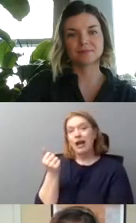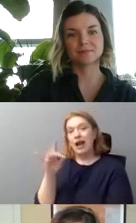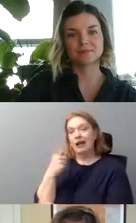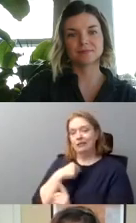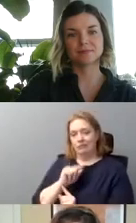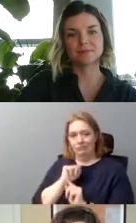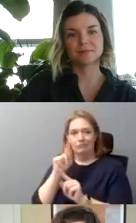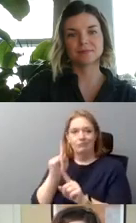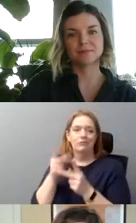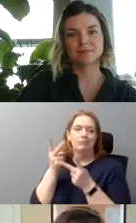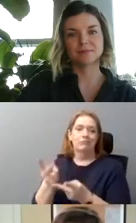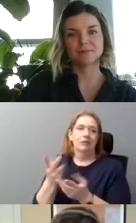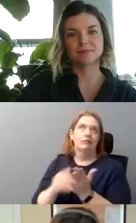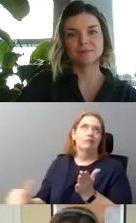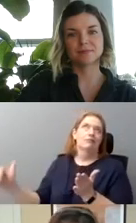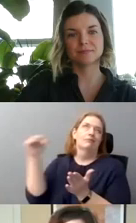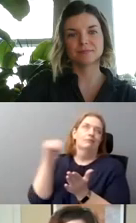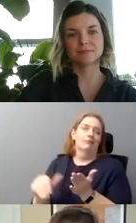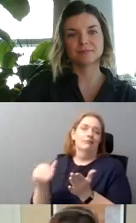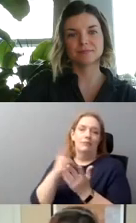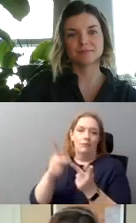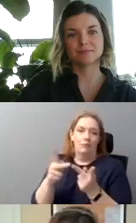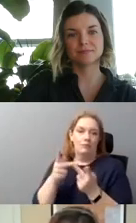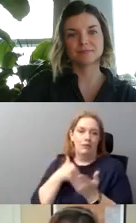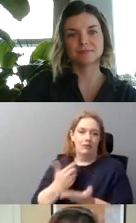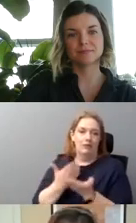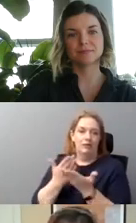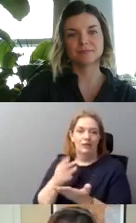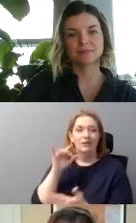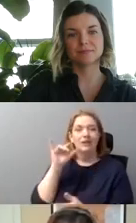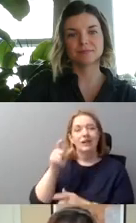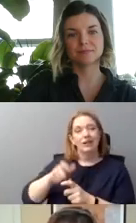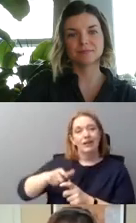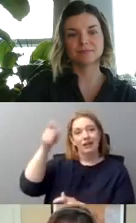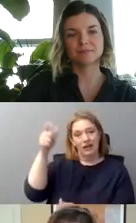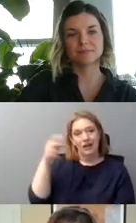a site I recommend to everyone: Coit Tower in the Telegraph Hill neighborhood of the city.